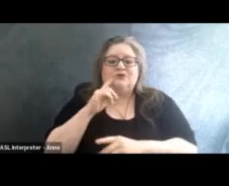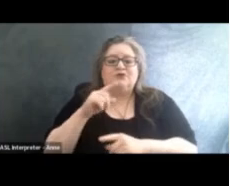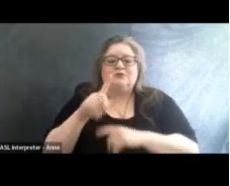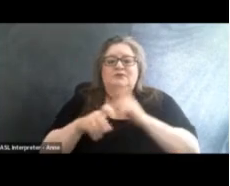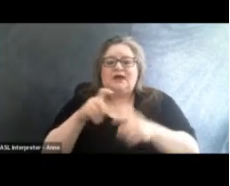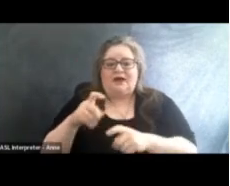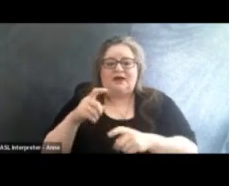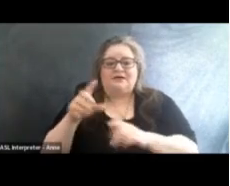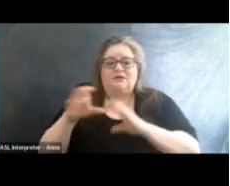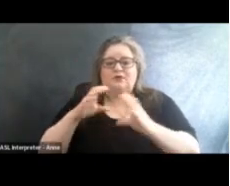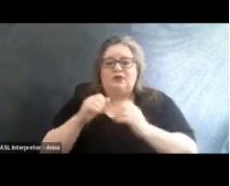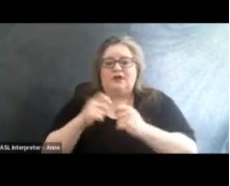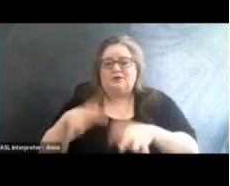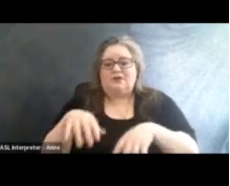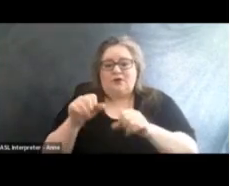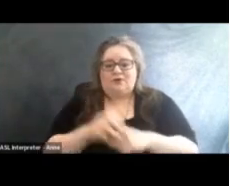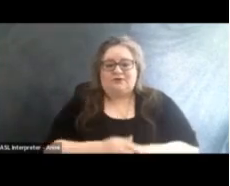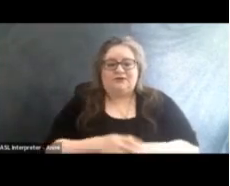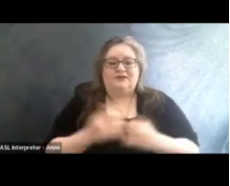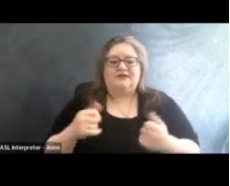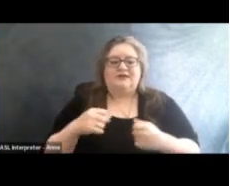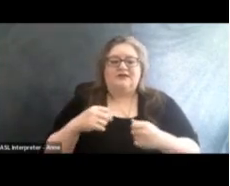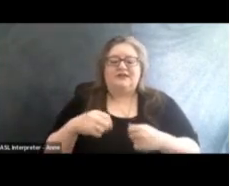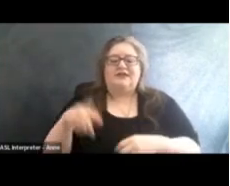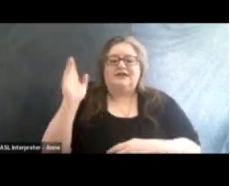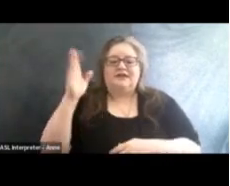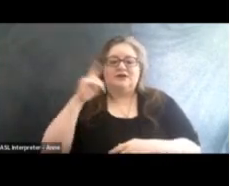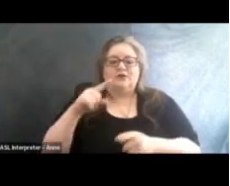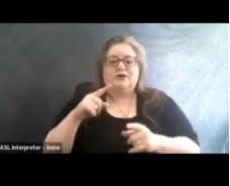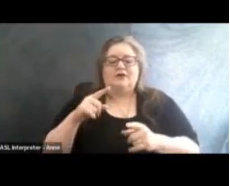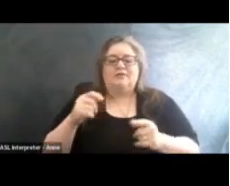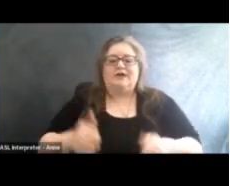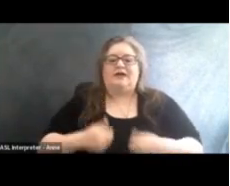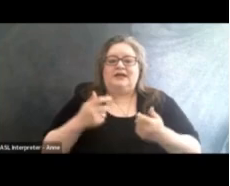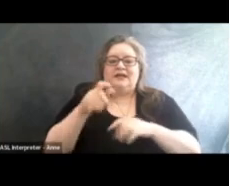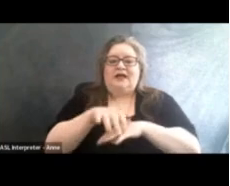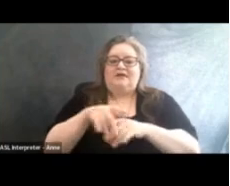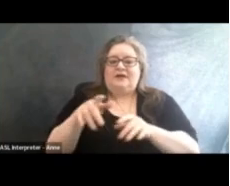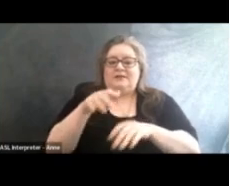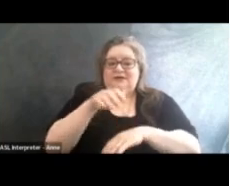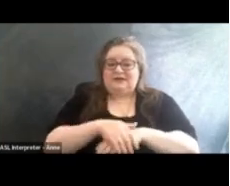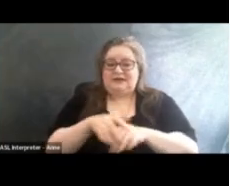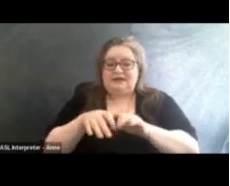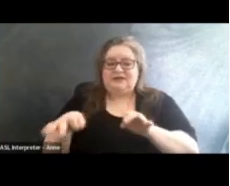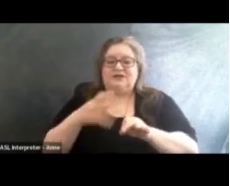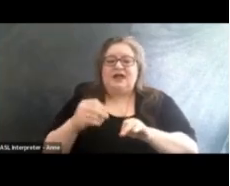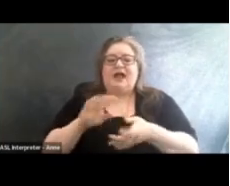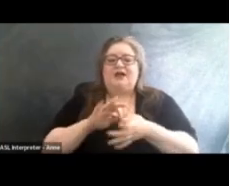the host. This webinar will be live caption in English and live interpreted in Spanish. Live